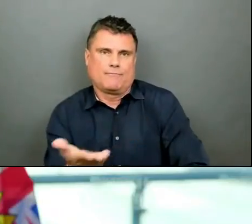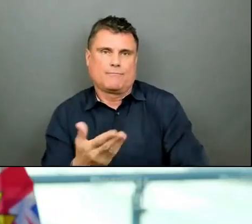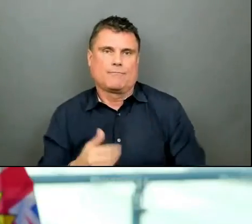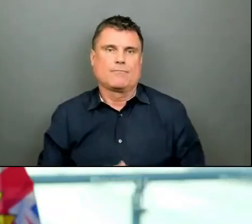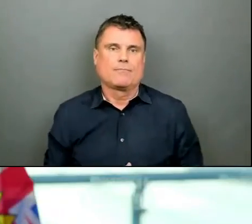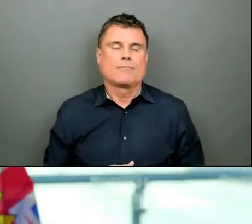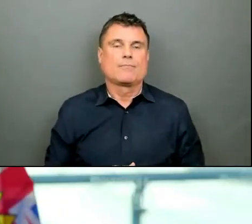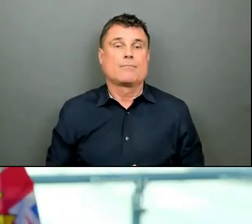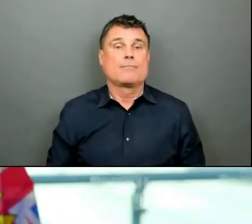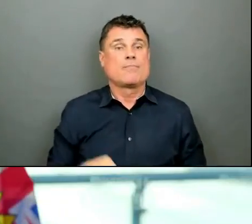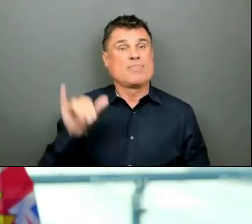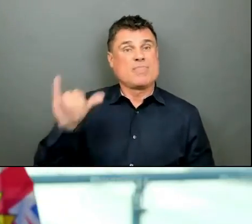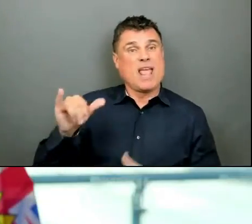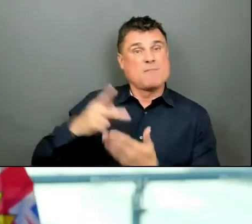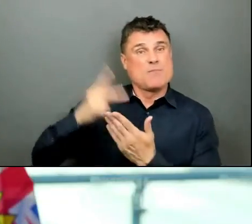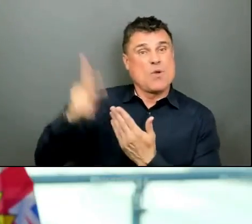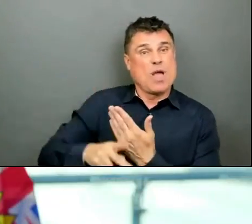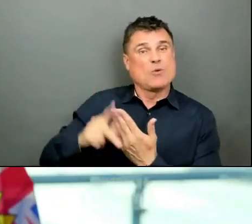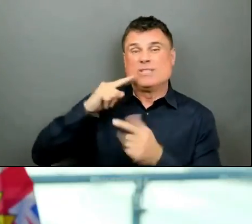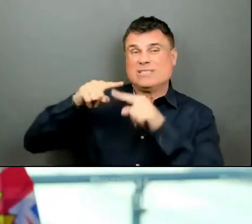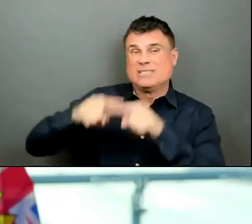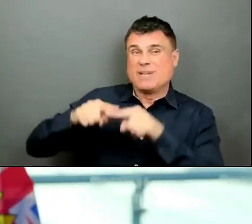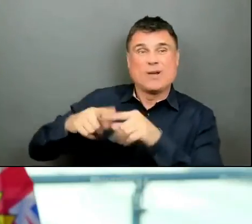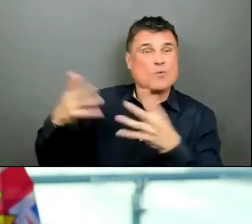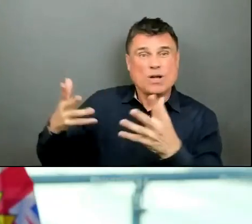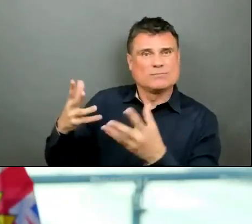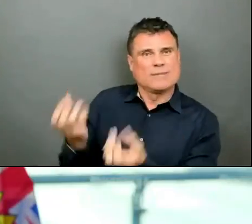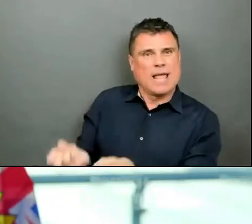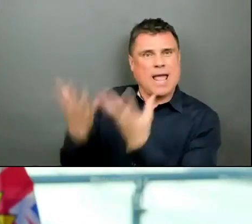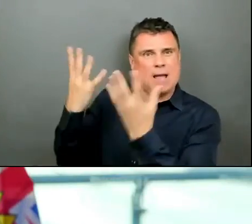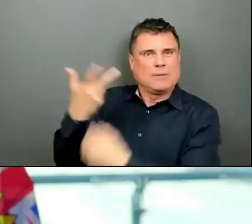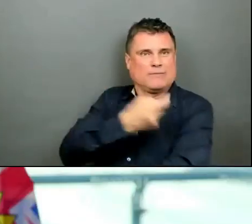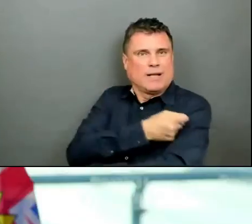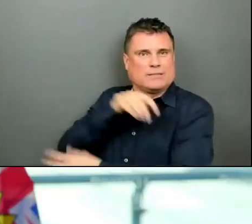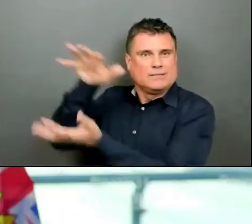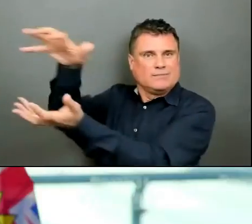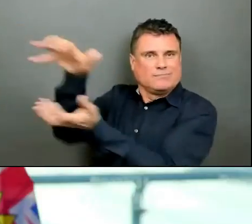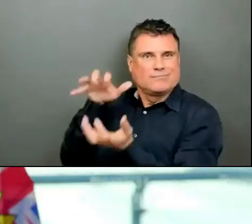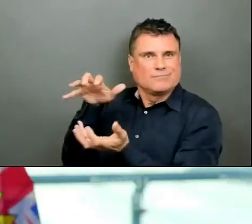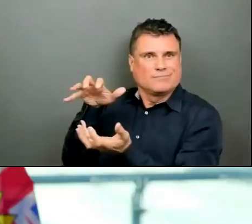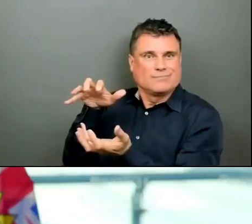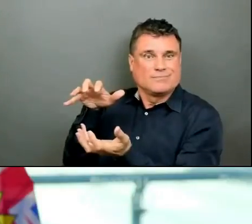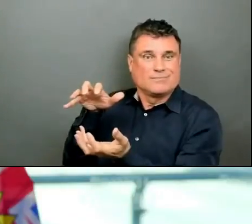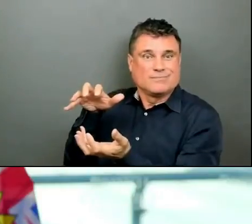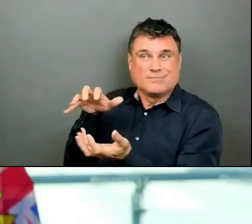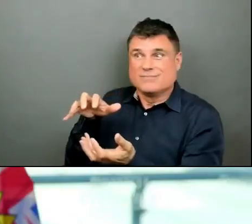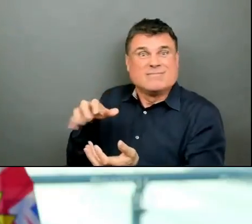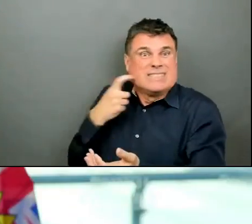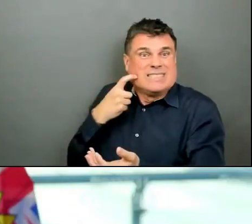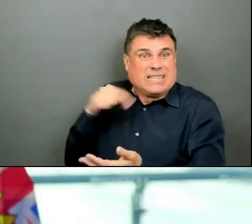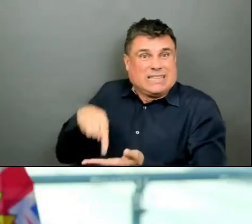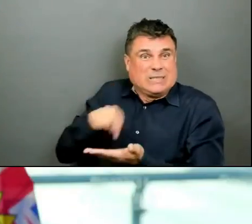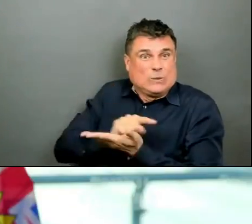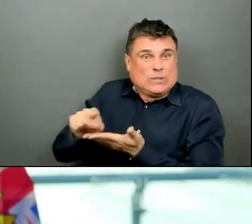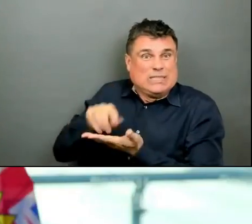more of the as astro Zen KA that came in.